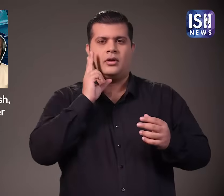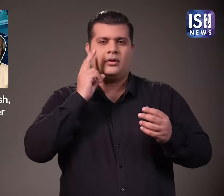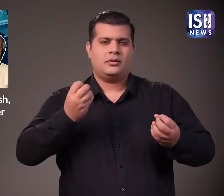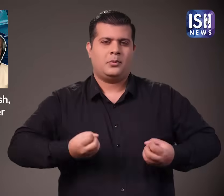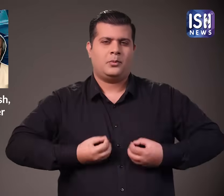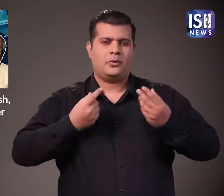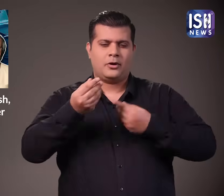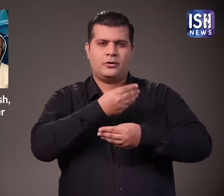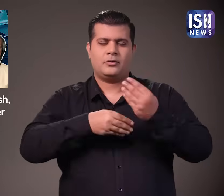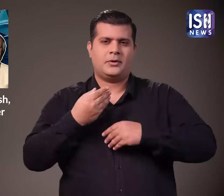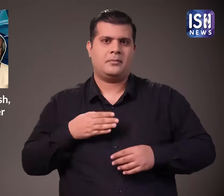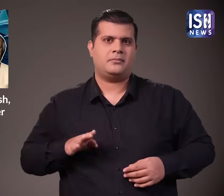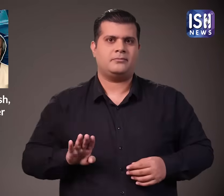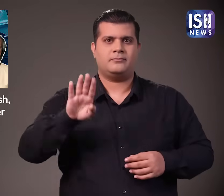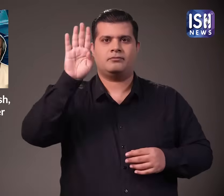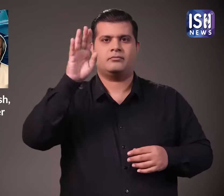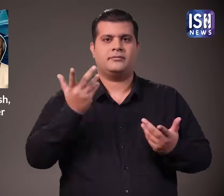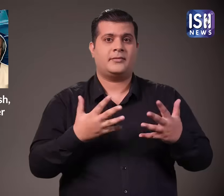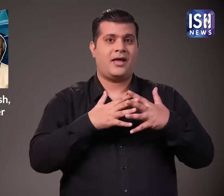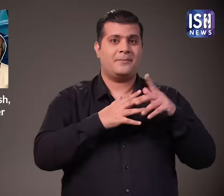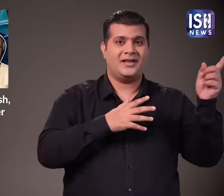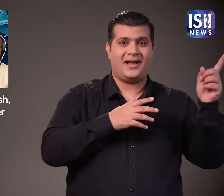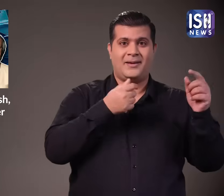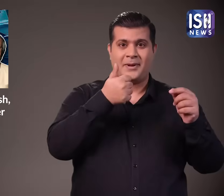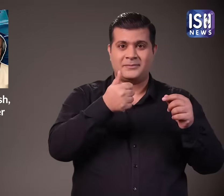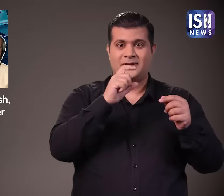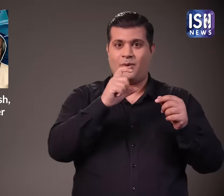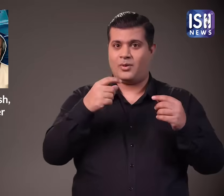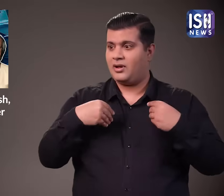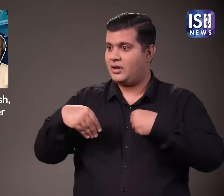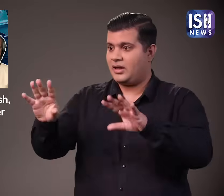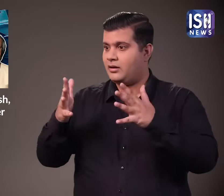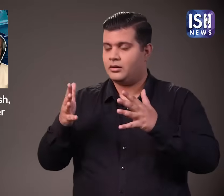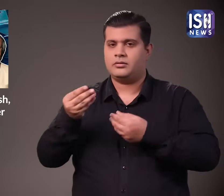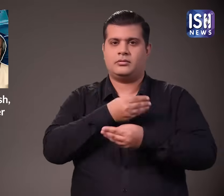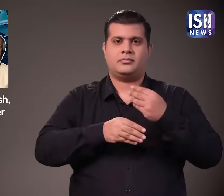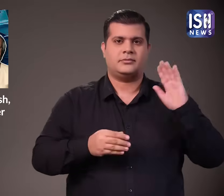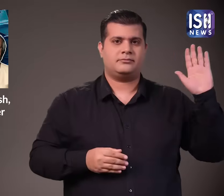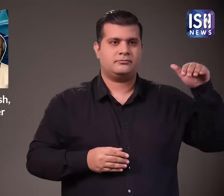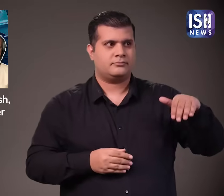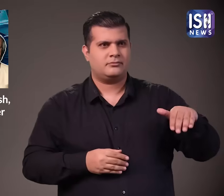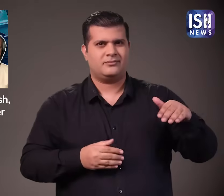India and Reliance are happy and this will boost the economy. Since, Pepsi and Coco-Cola will have lower demands, US economy will adversely be affected.